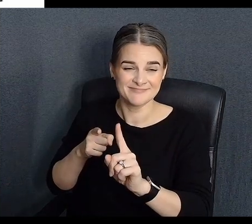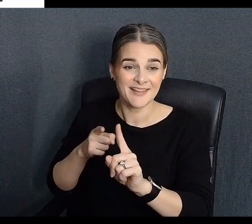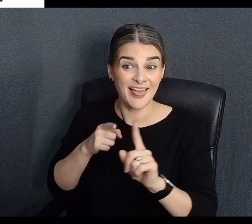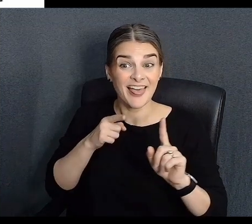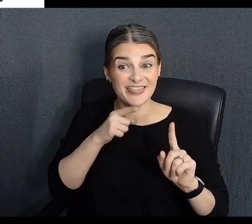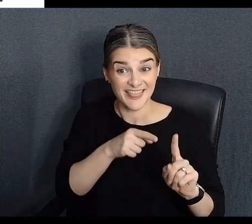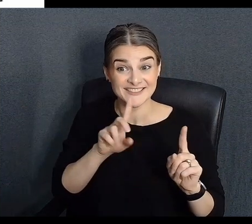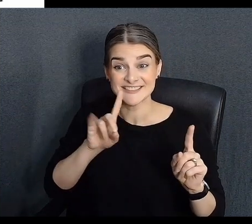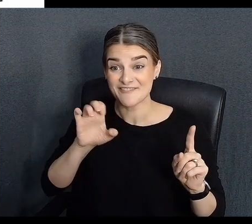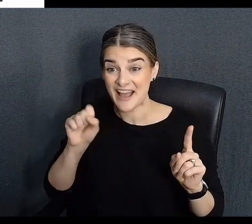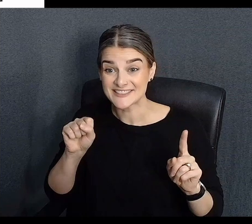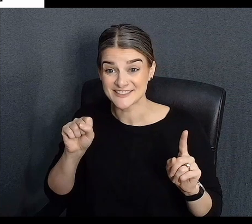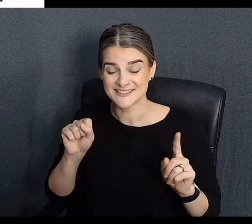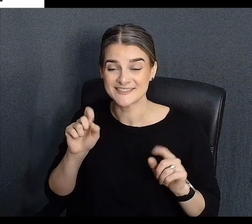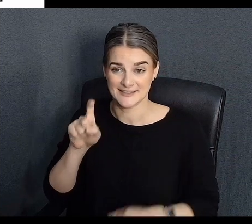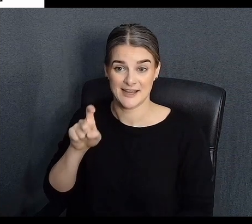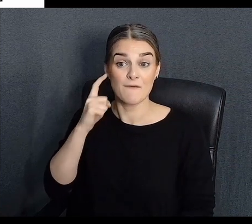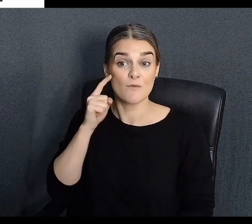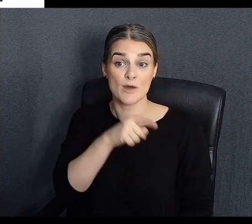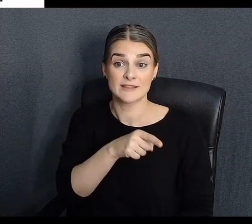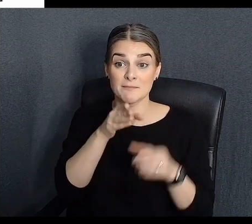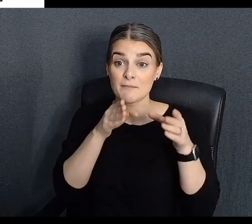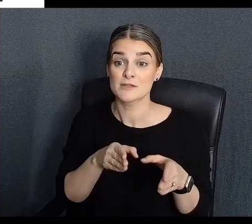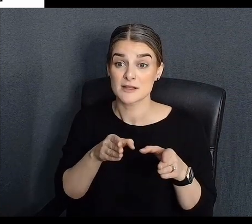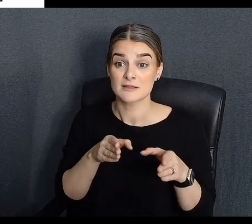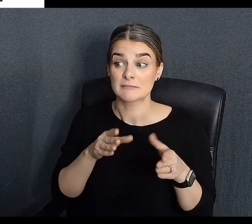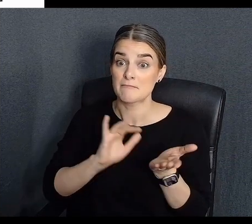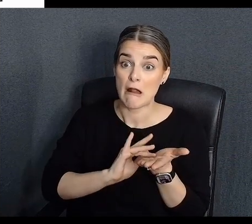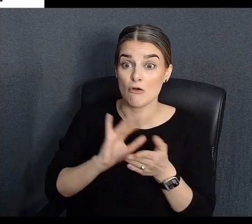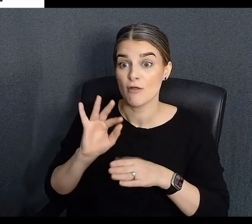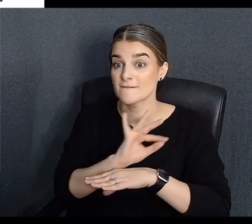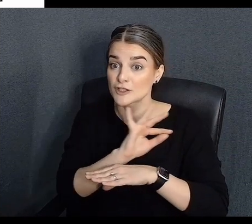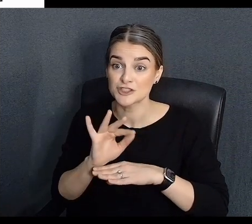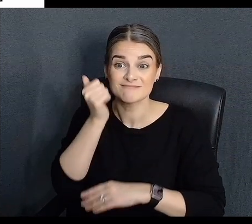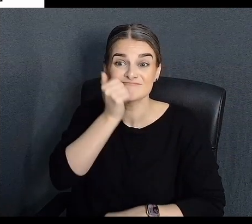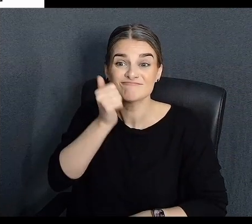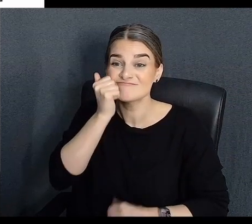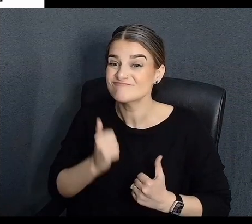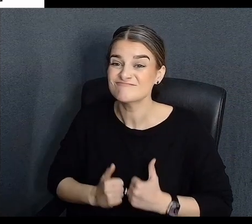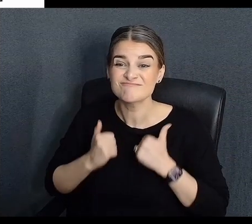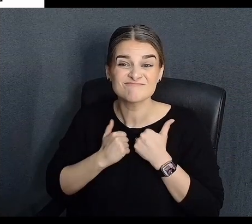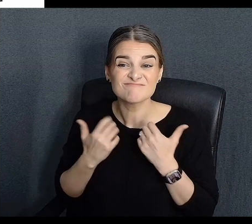needed for the person's medical functioning, their day to day.